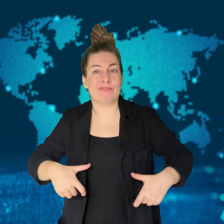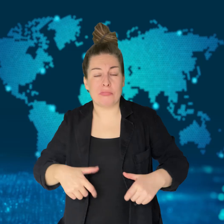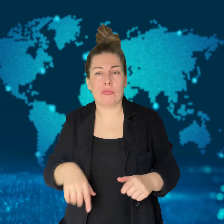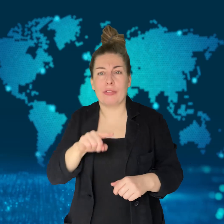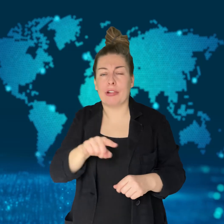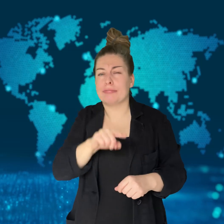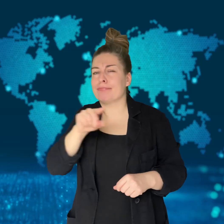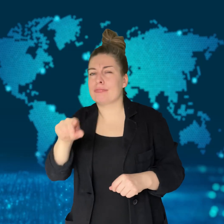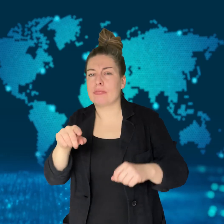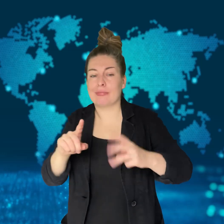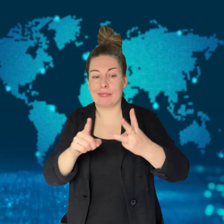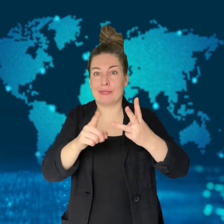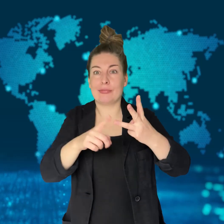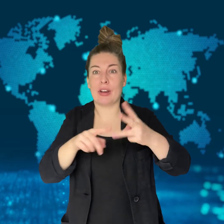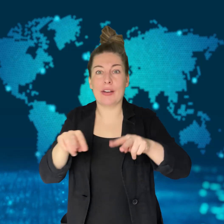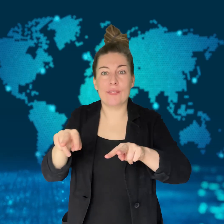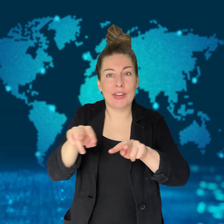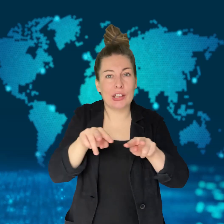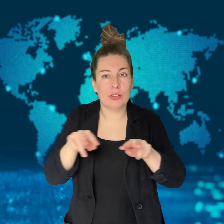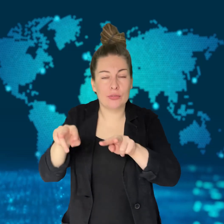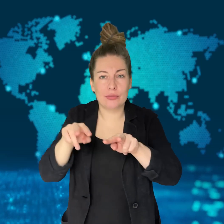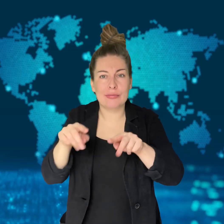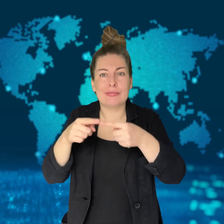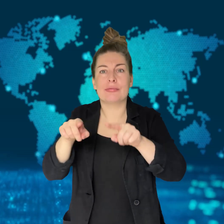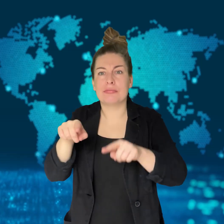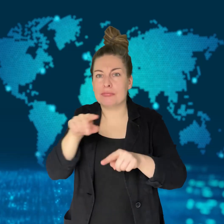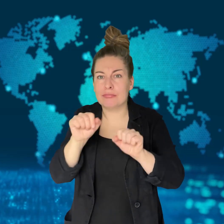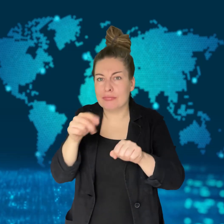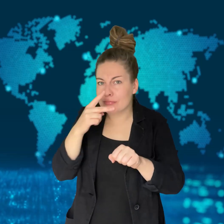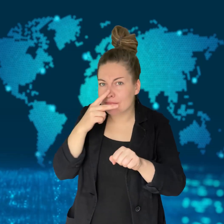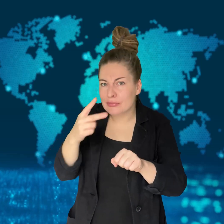She is shown being bundled into a car by men